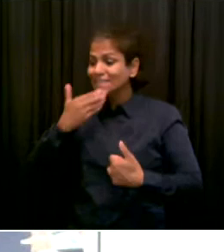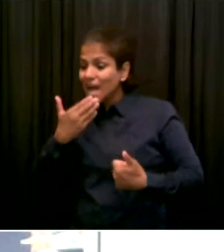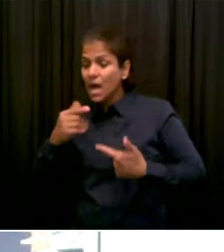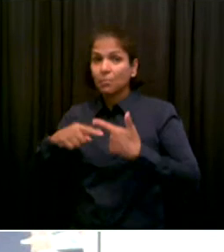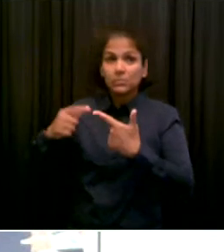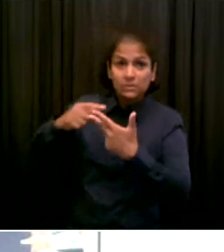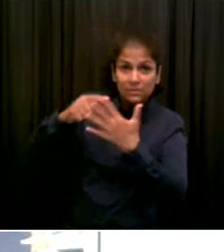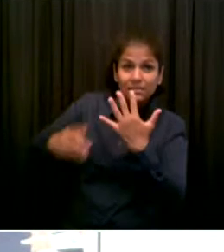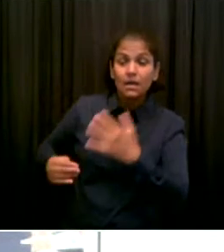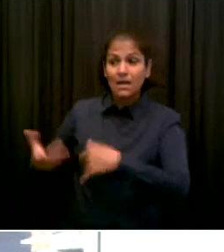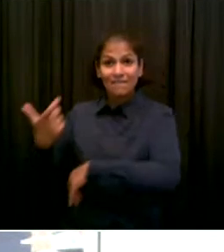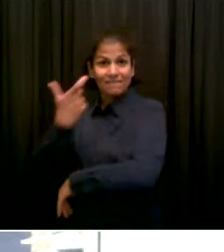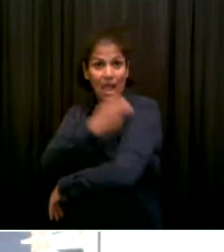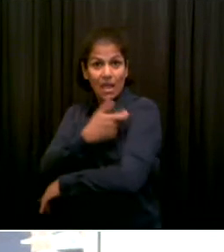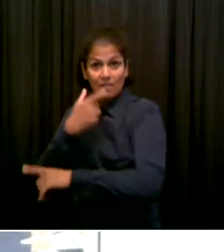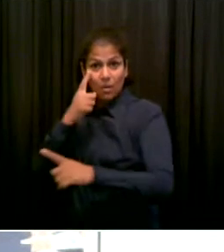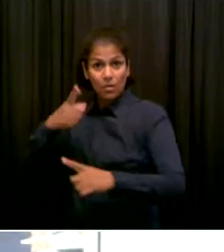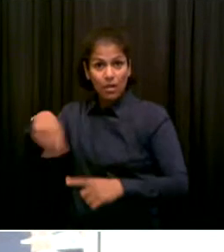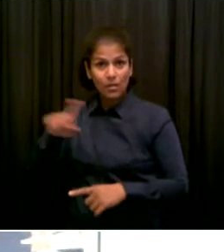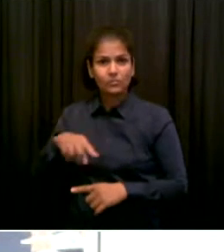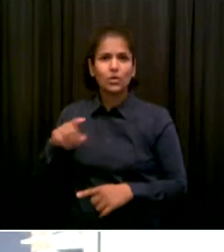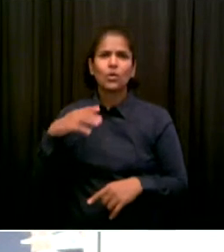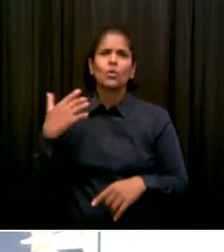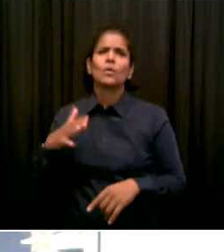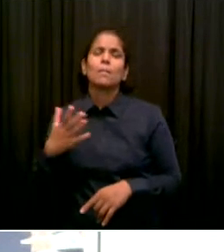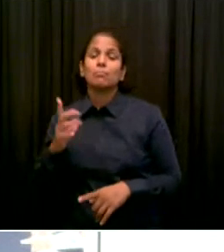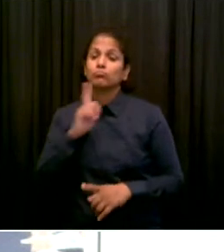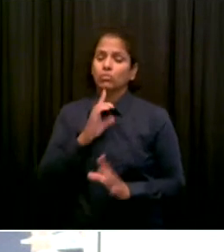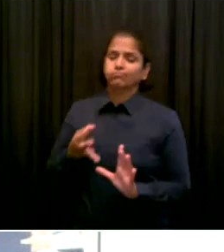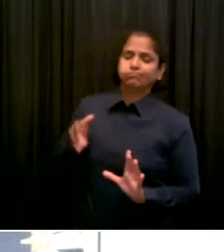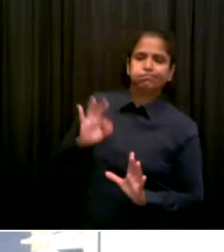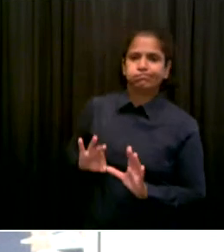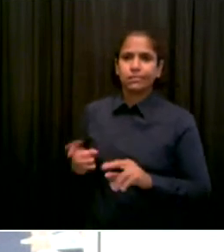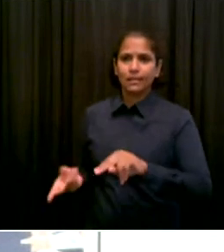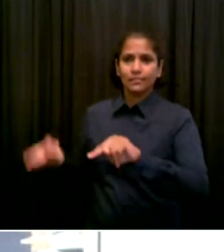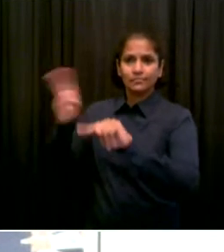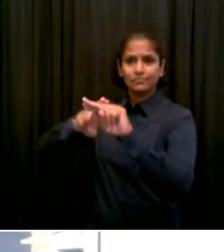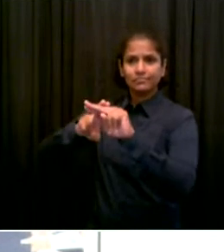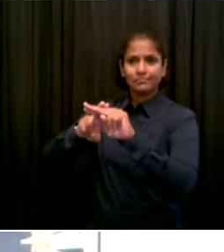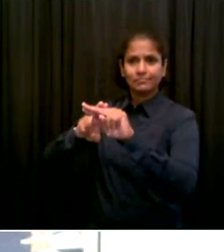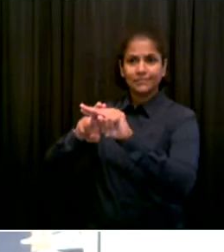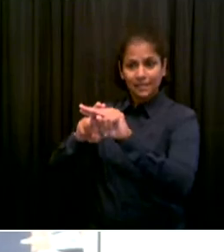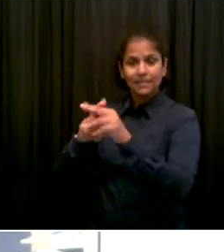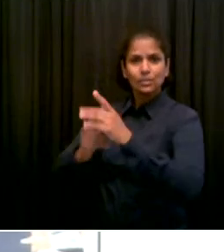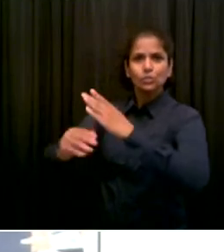HEALTH CONDITIONS OFTEN HAVE THE GREATEST BENEFIT TO